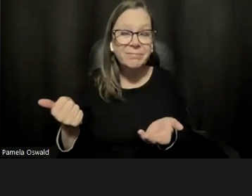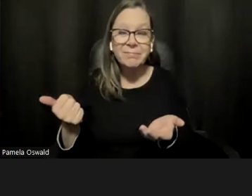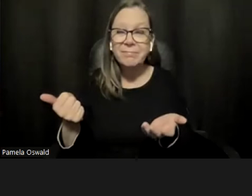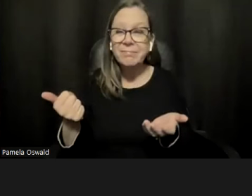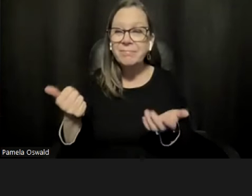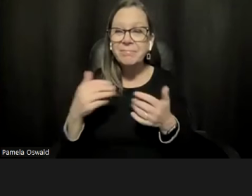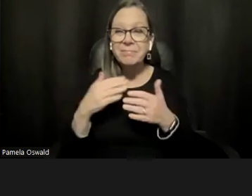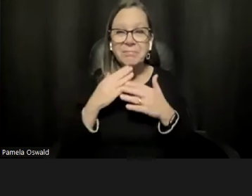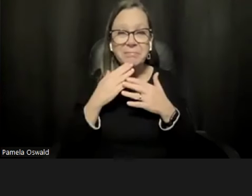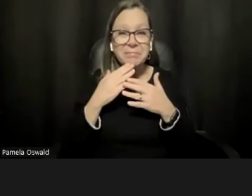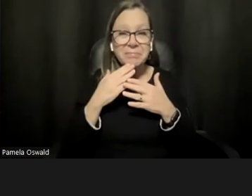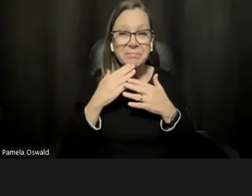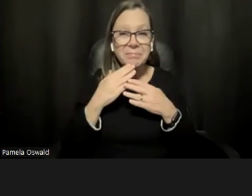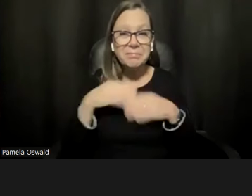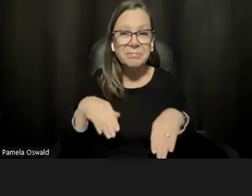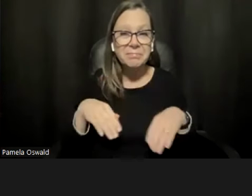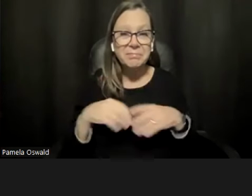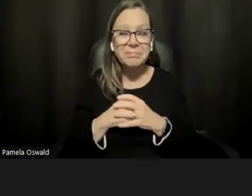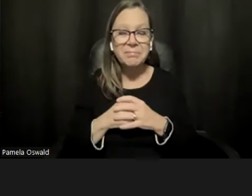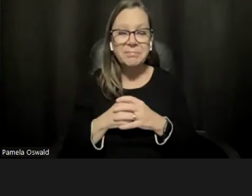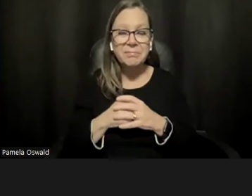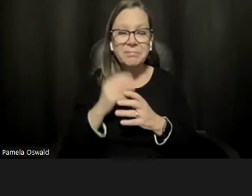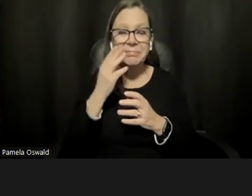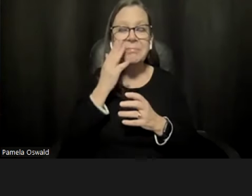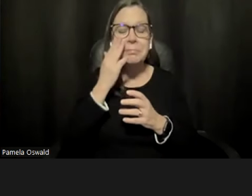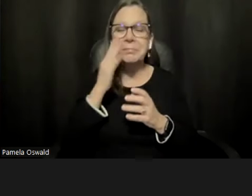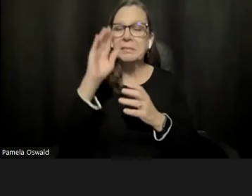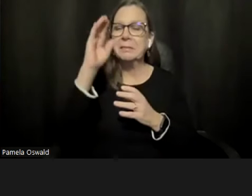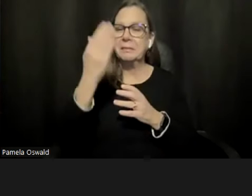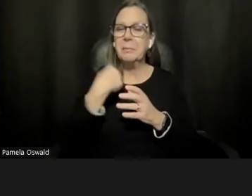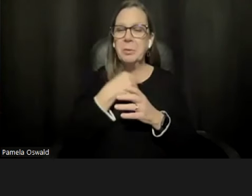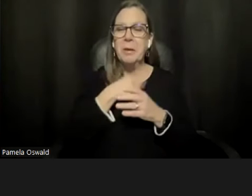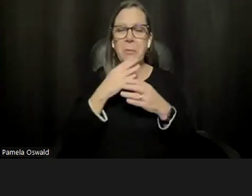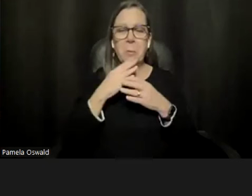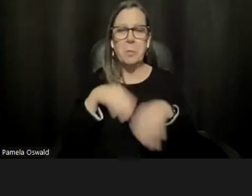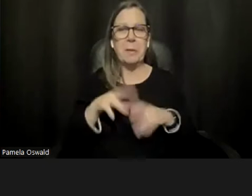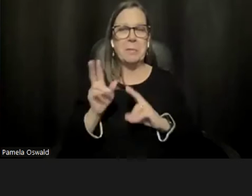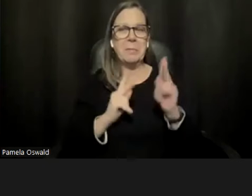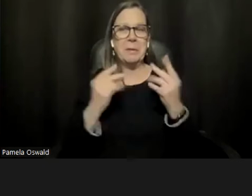It seems like we have a quiet bunch, today, which is understandable.